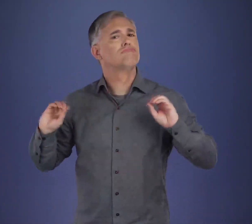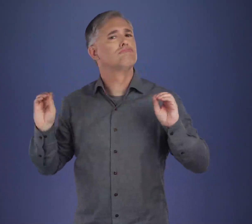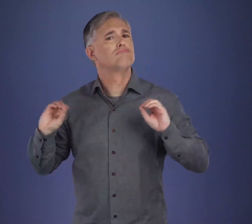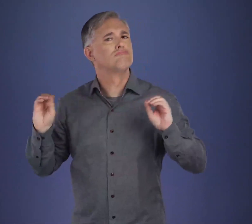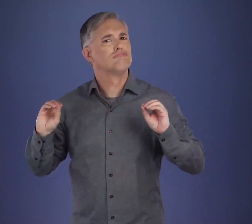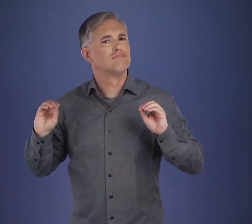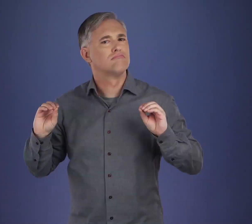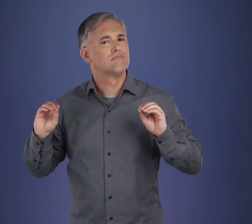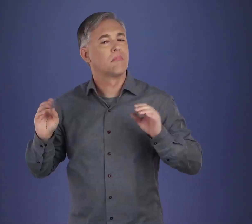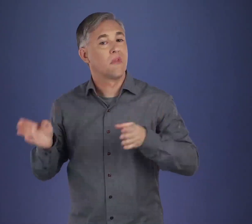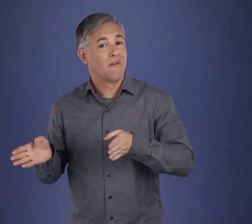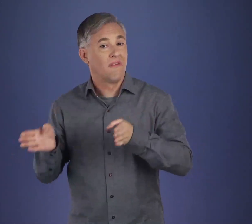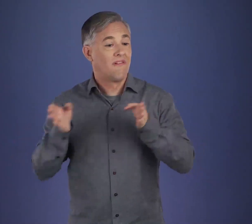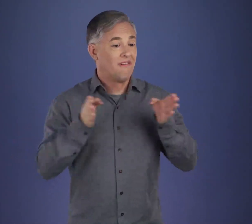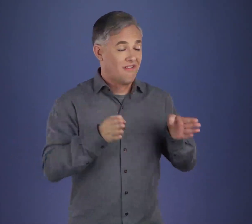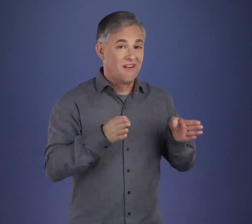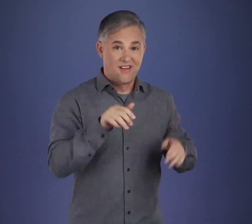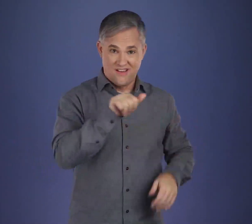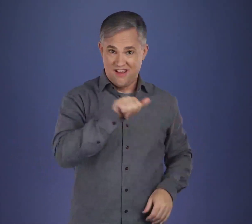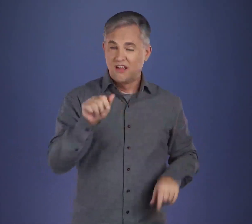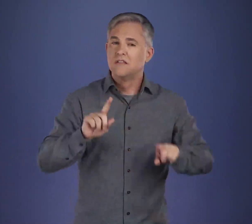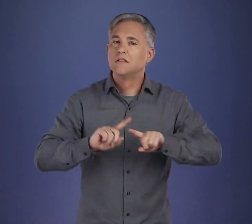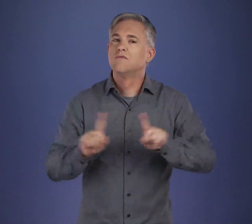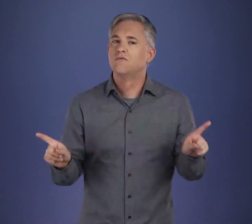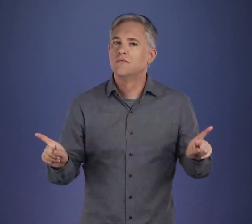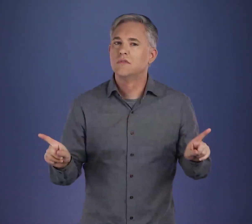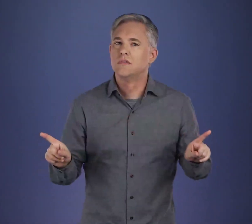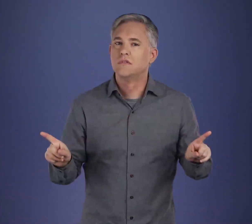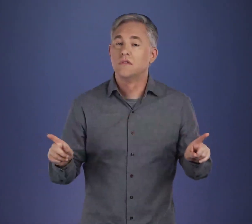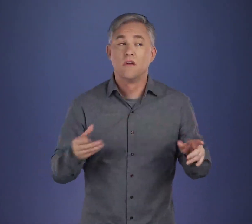For us, if we neglect those who are still sick,